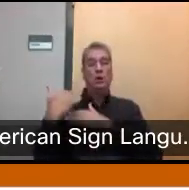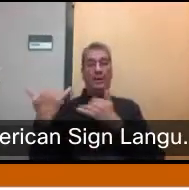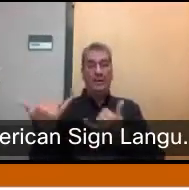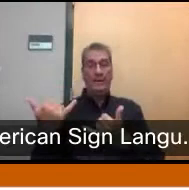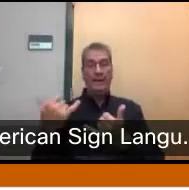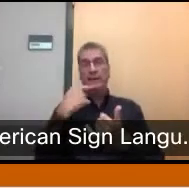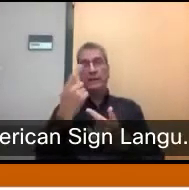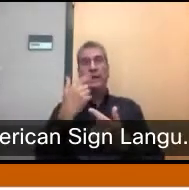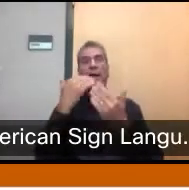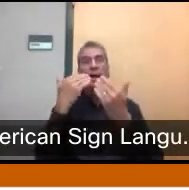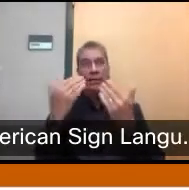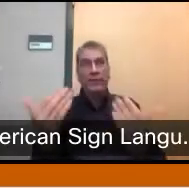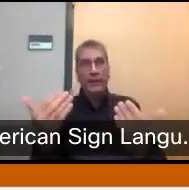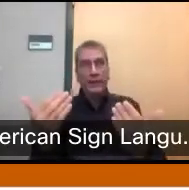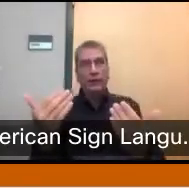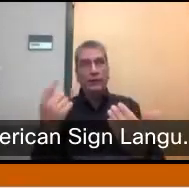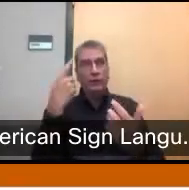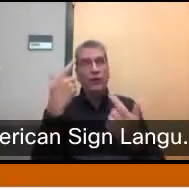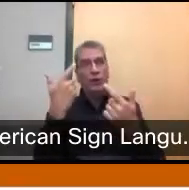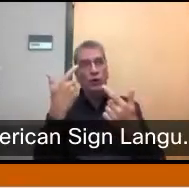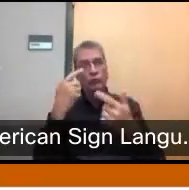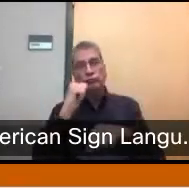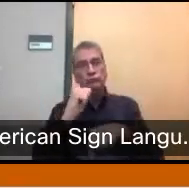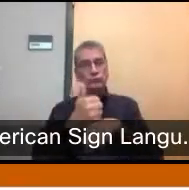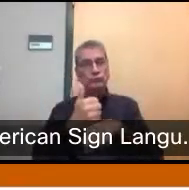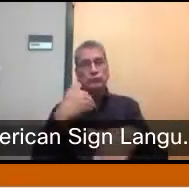you for the chance to get things going. And also, I think I'm going to welcome up